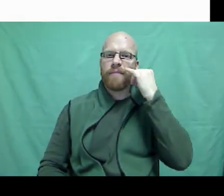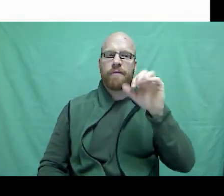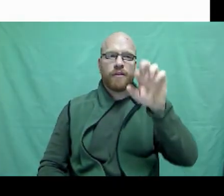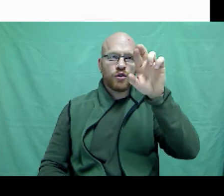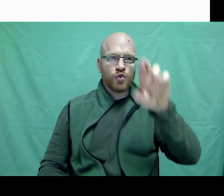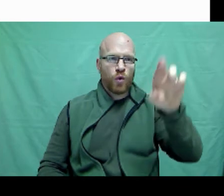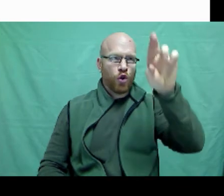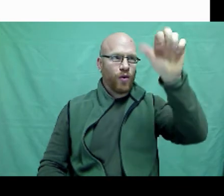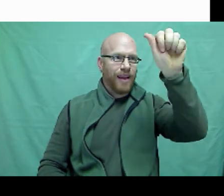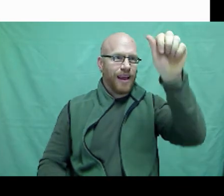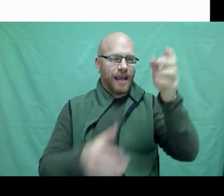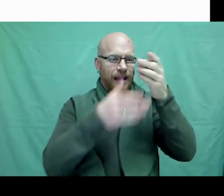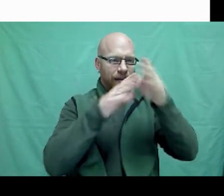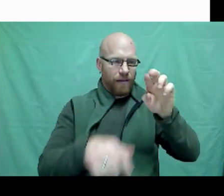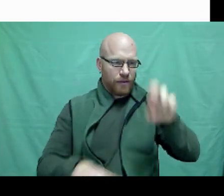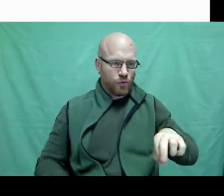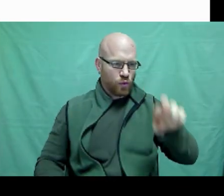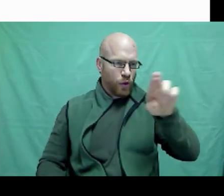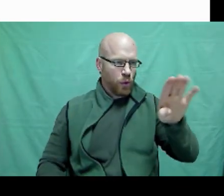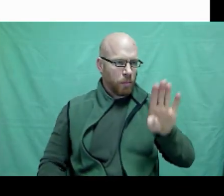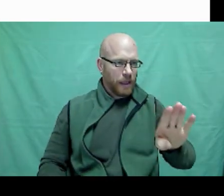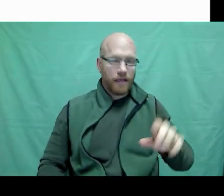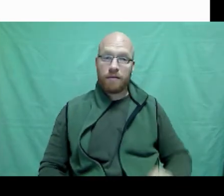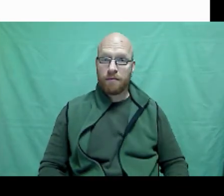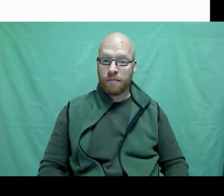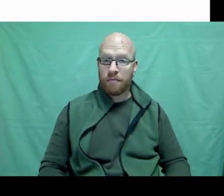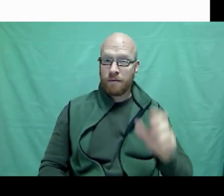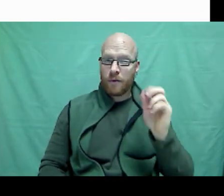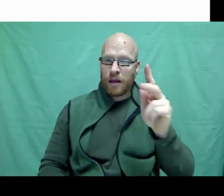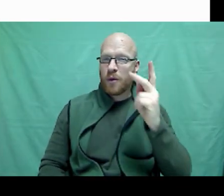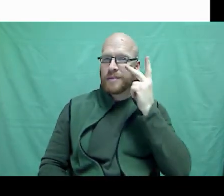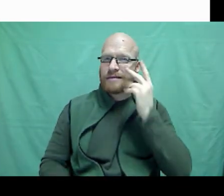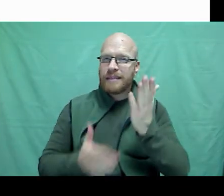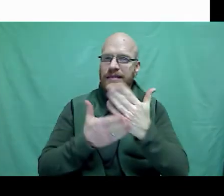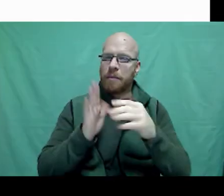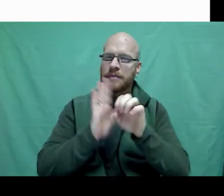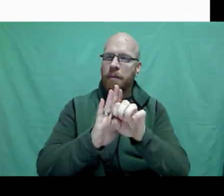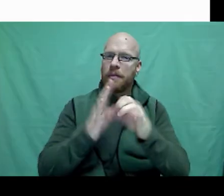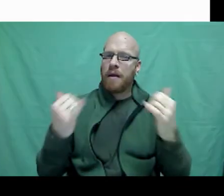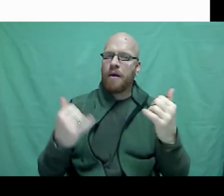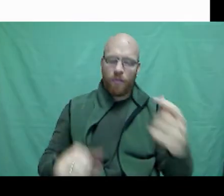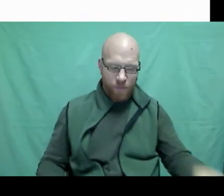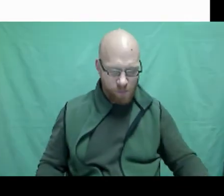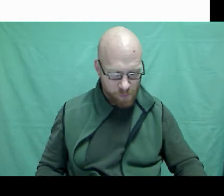to say the square root of "a" divided by the square root of "b." Note with some examples here.